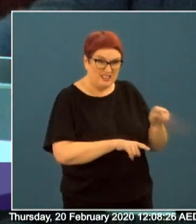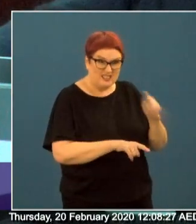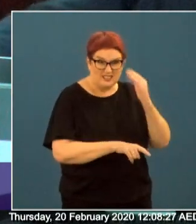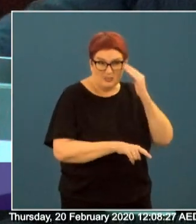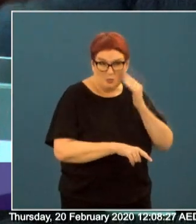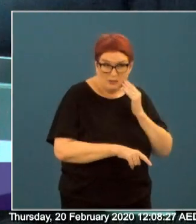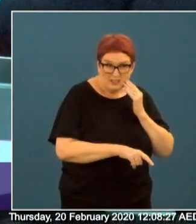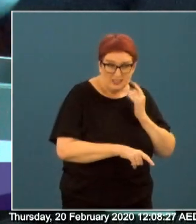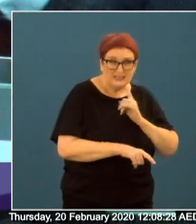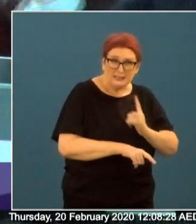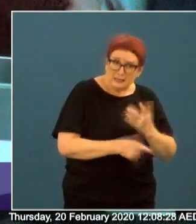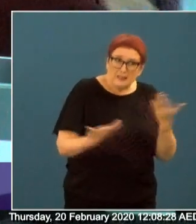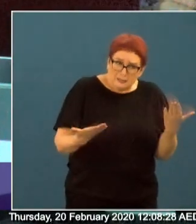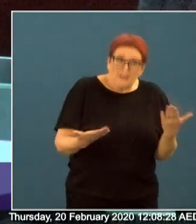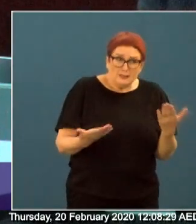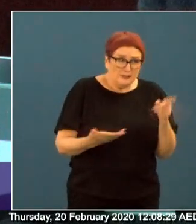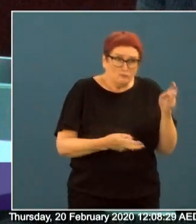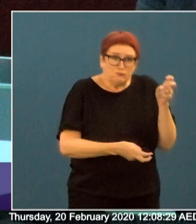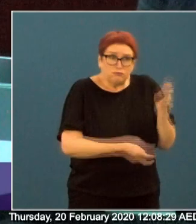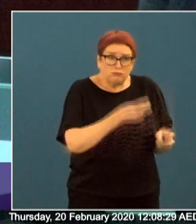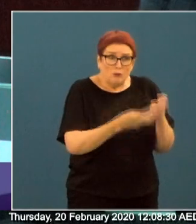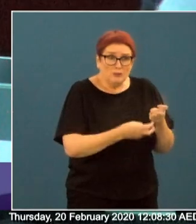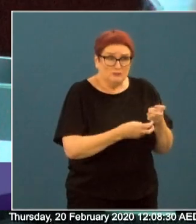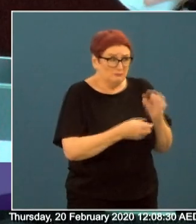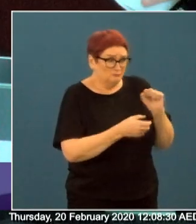this is a problem based on her work and her advocacy,